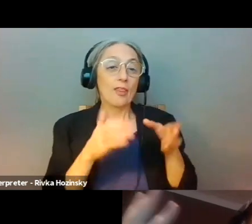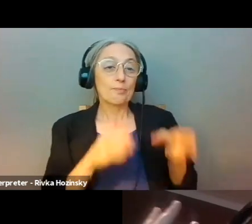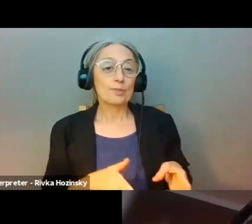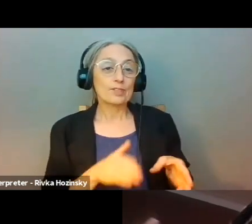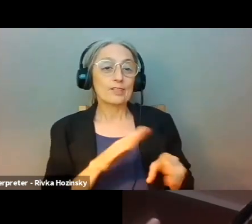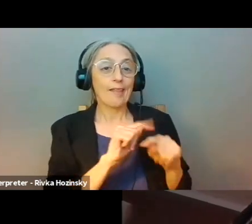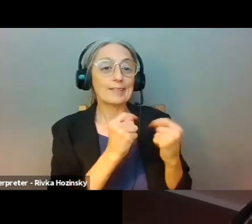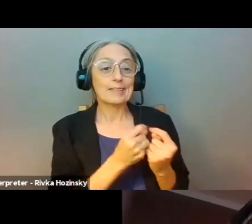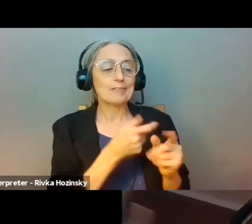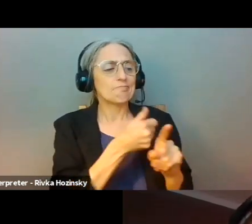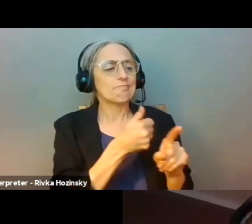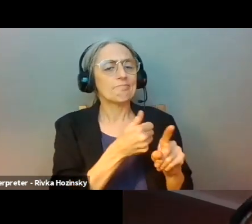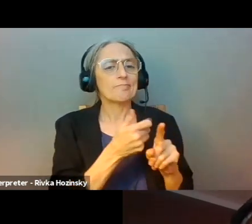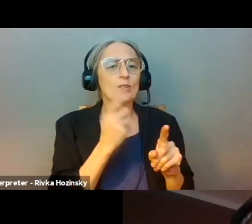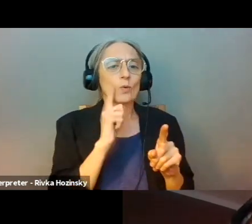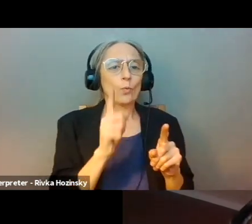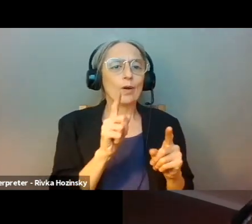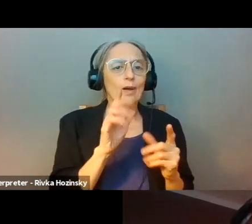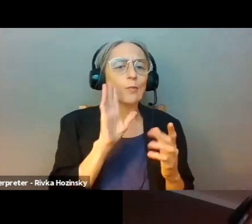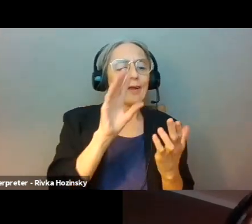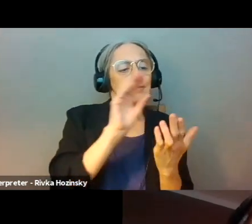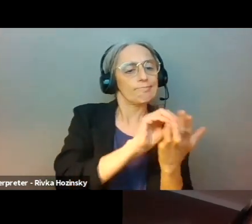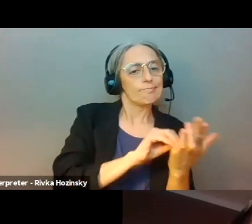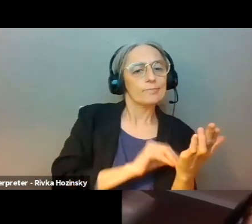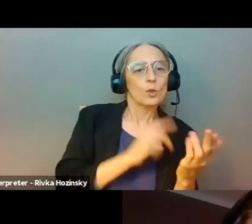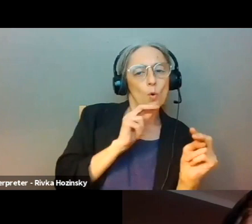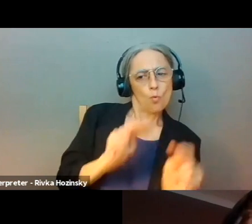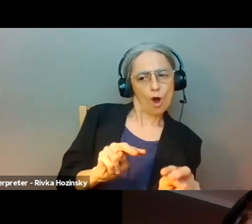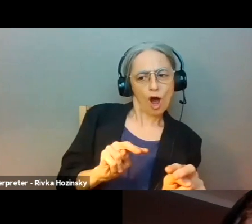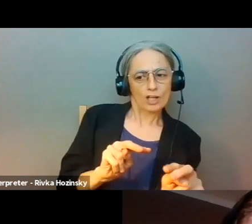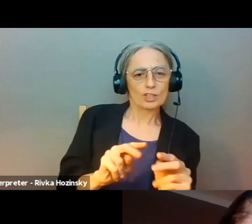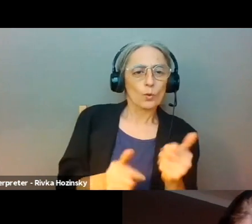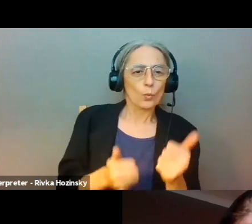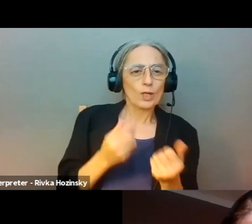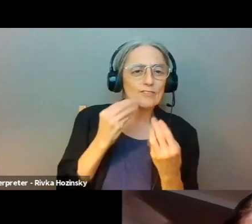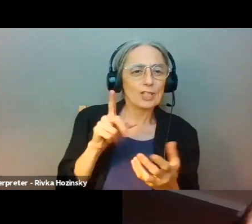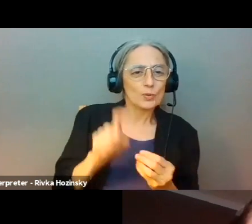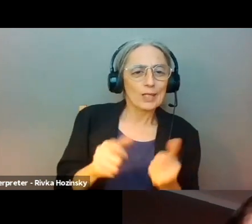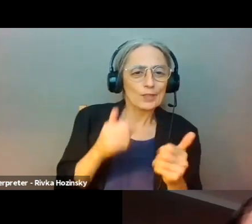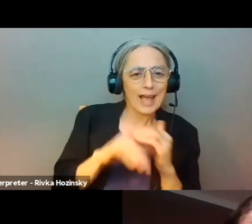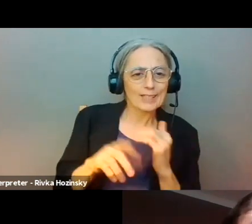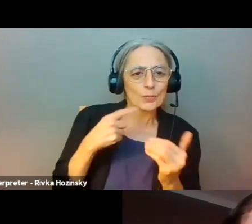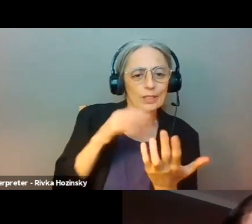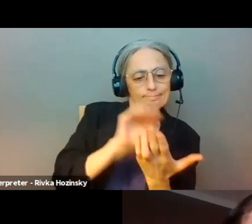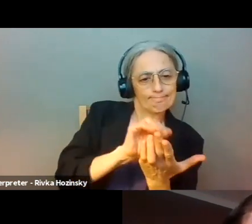establishing that connection of who can be that person who's monitoring that and having that follow up conversation and figuring out what is